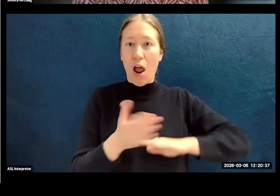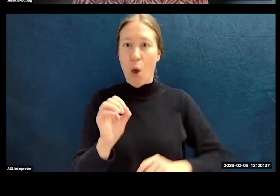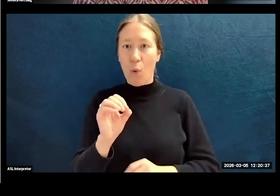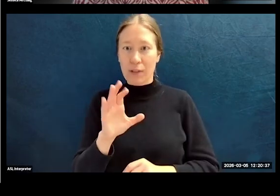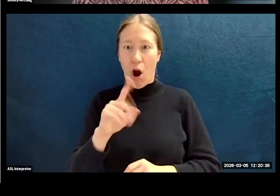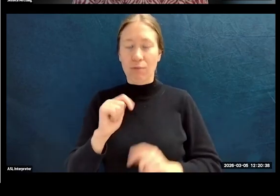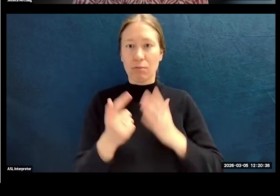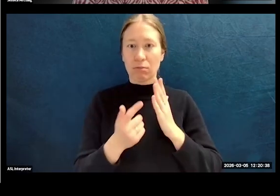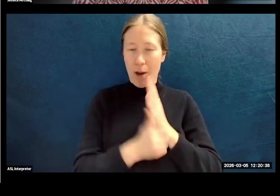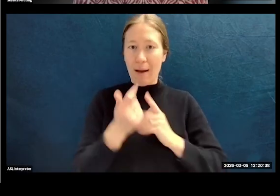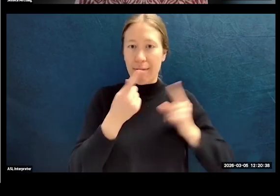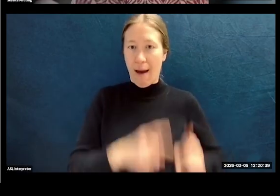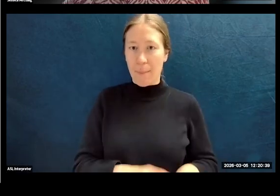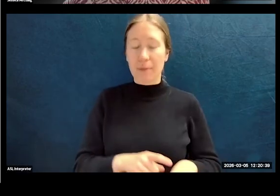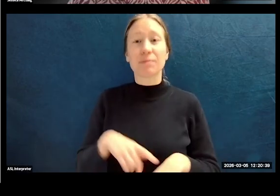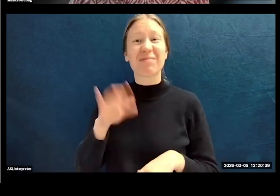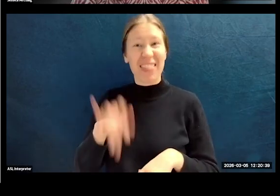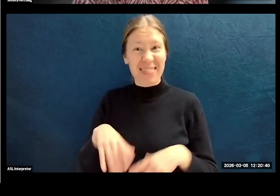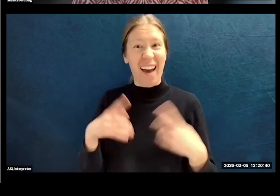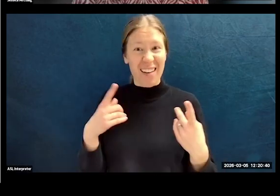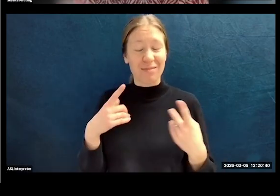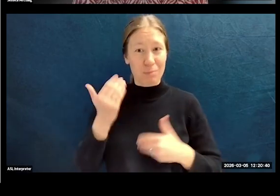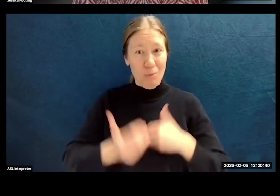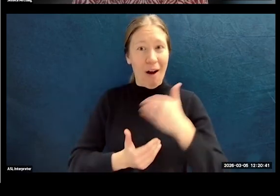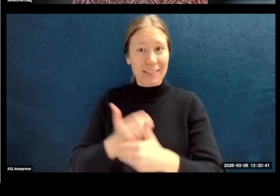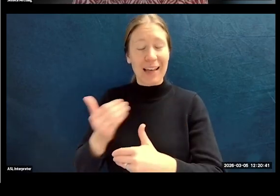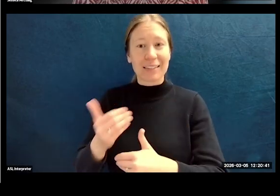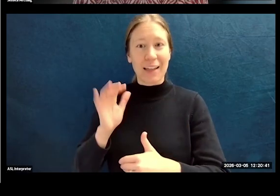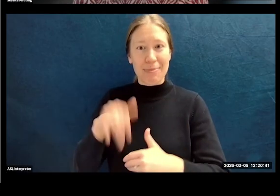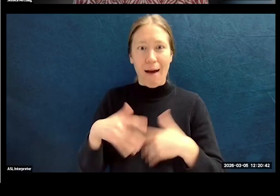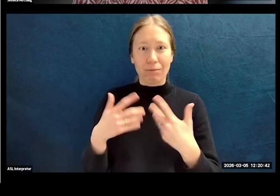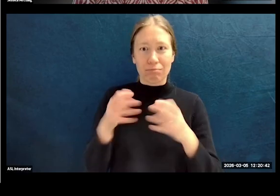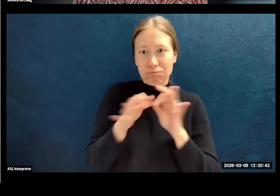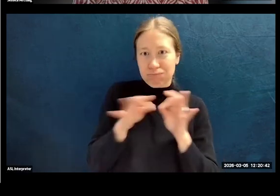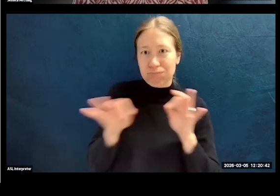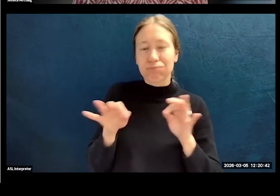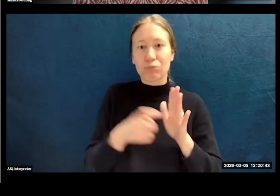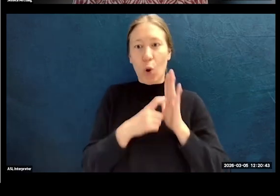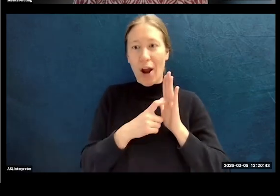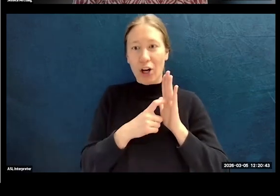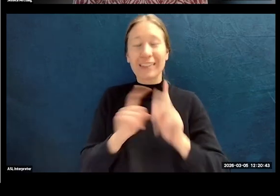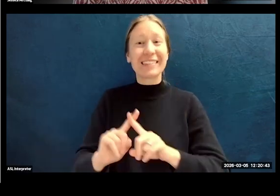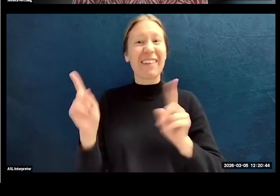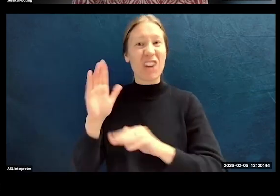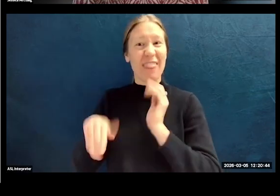And the algorithm that's used for that OCR process is different from the one that's used in the active Acrobat interface.